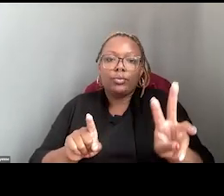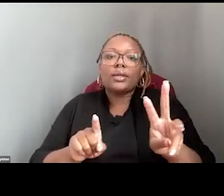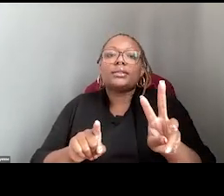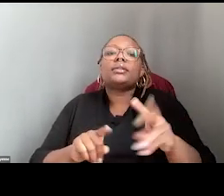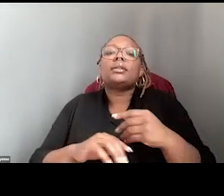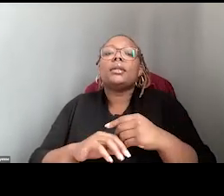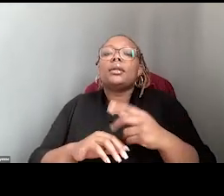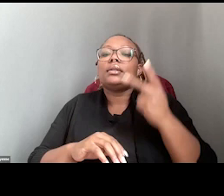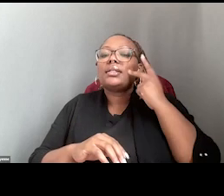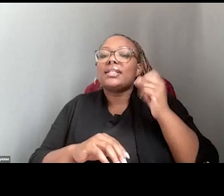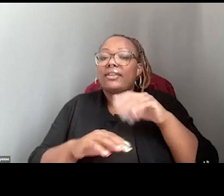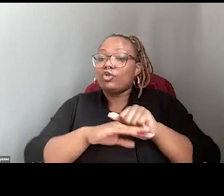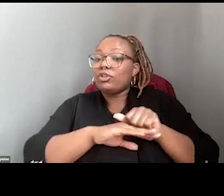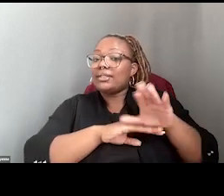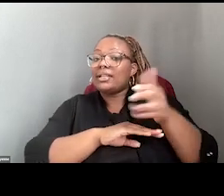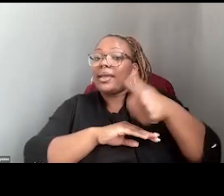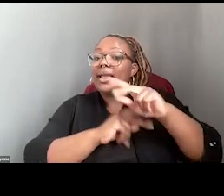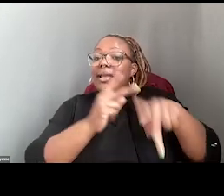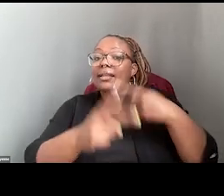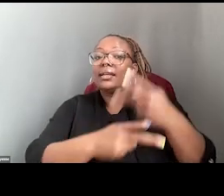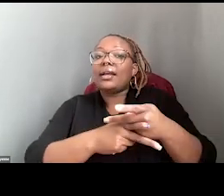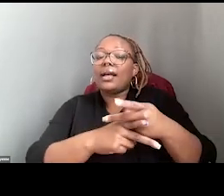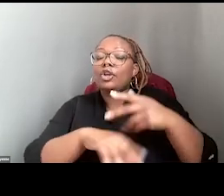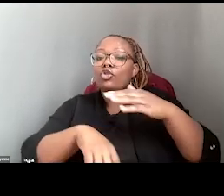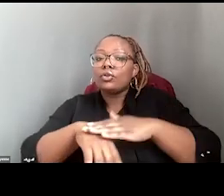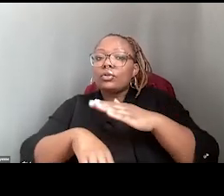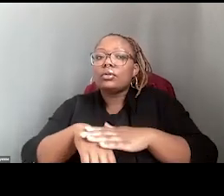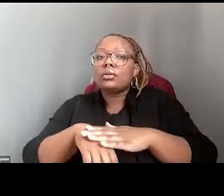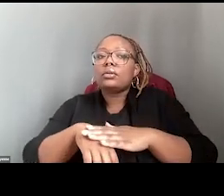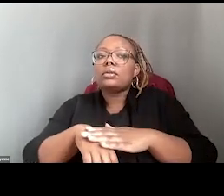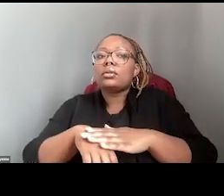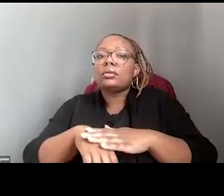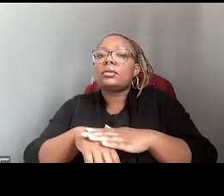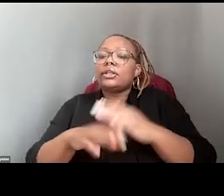of notification requests or just reach out to your program officer.